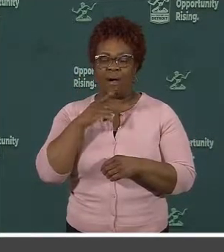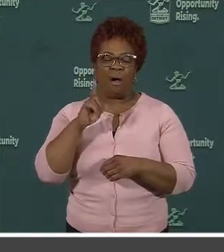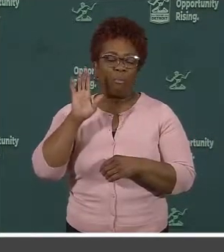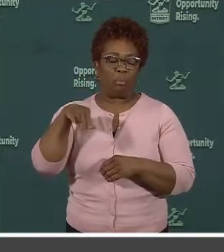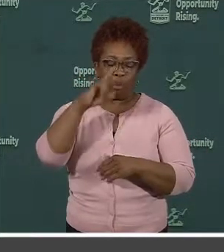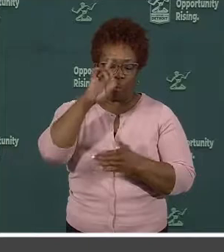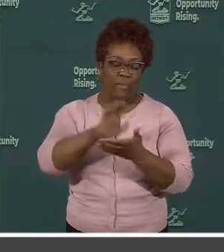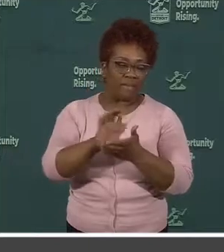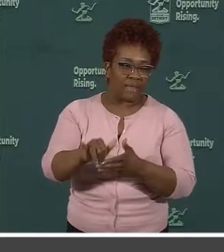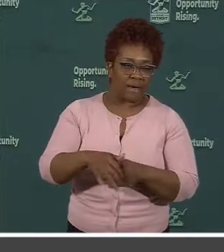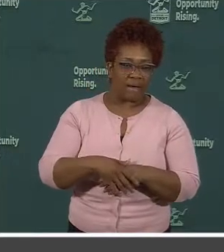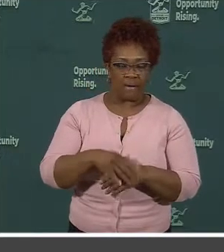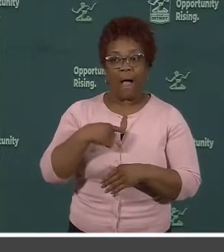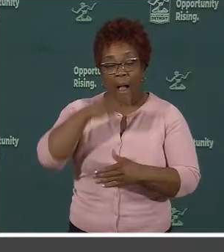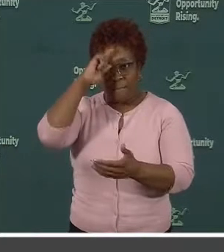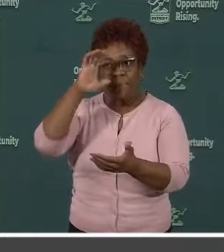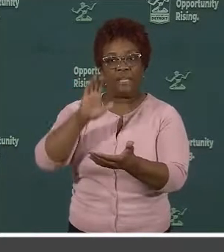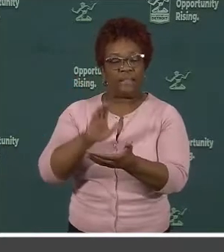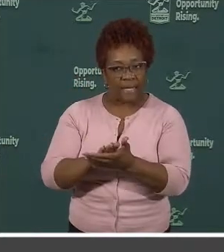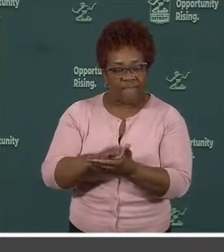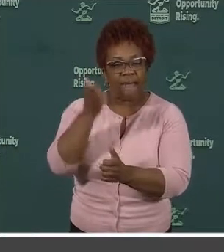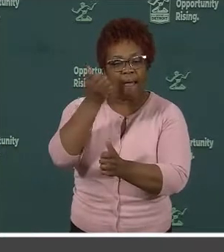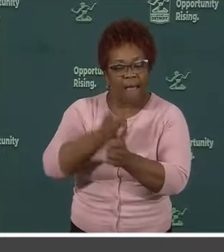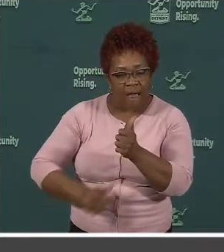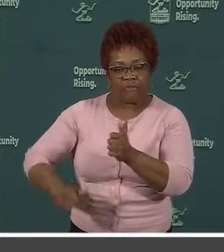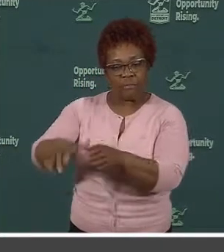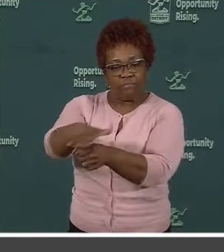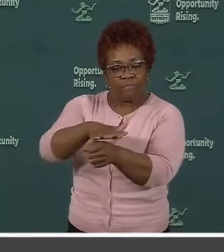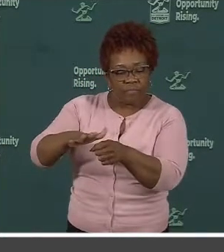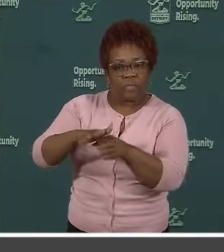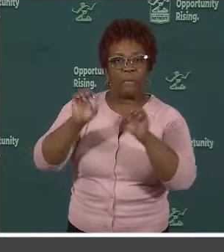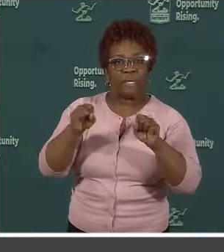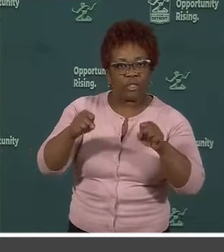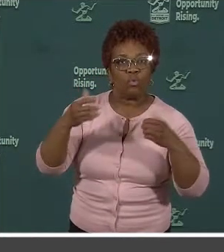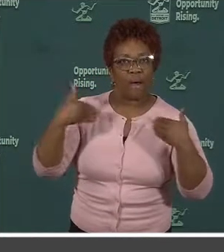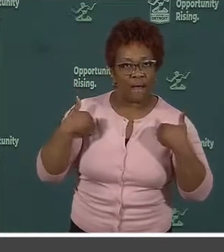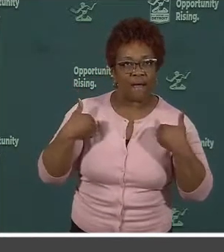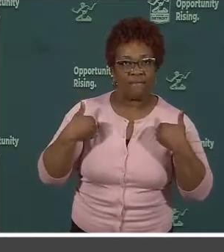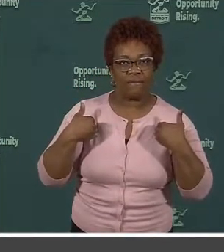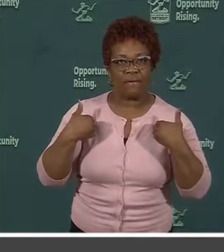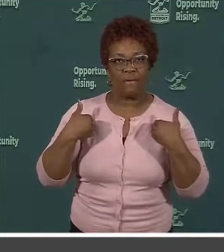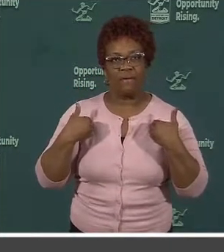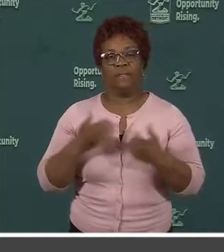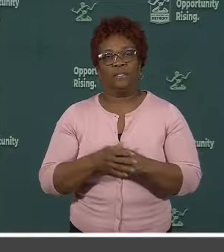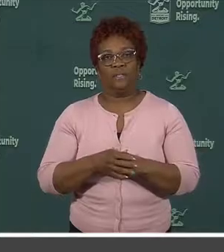THIS CITY HAS POTENTIAL WE'VE NOW REMOVED TWENTY THREE THOUSAND VACANT HOUSES FROM